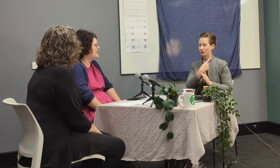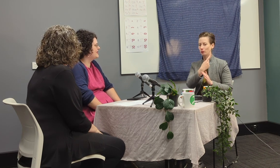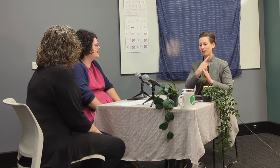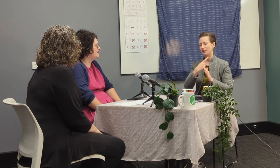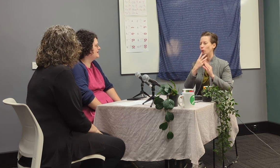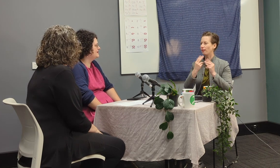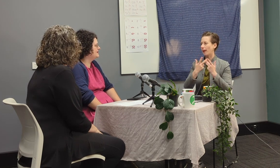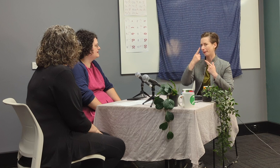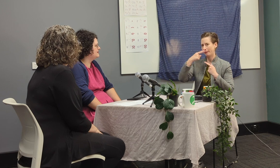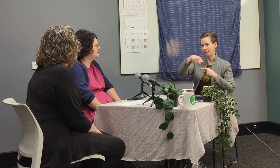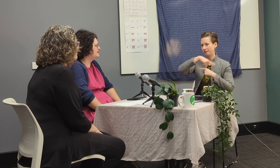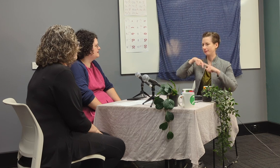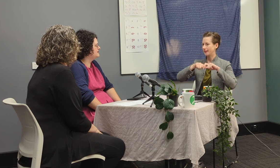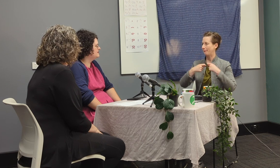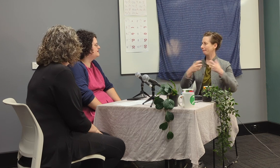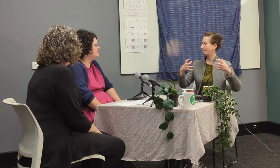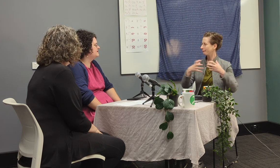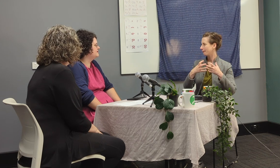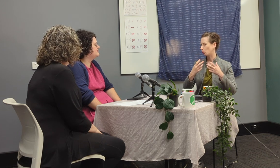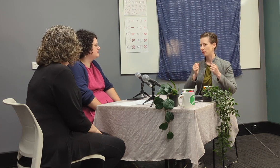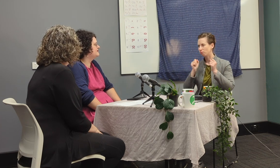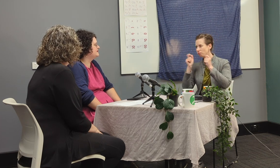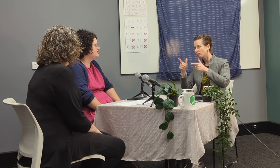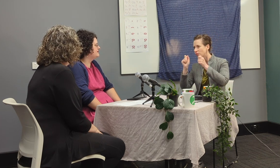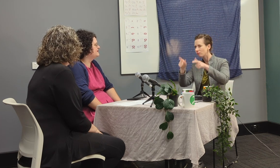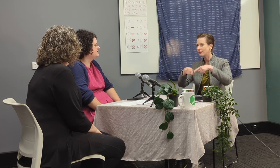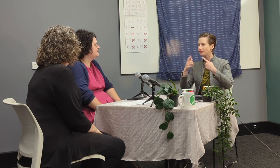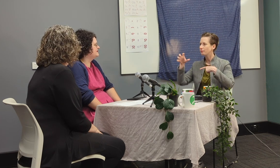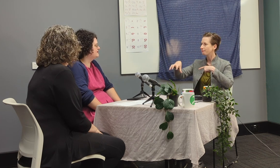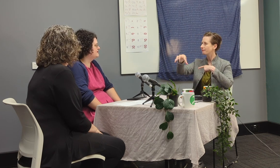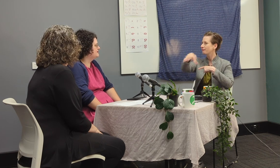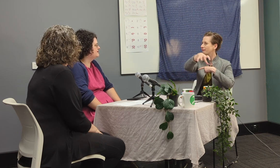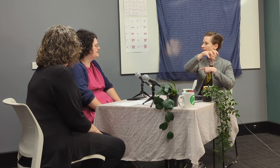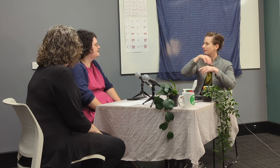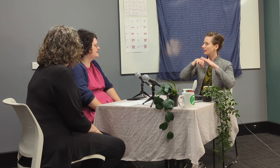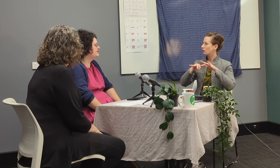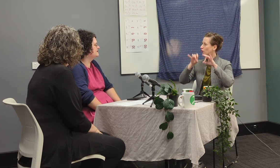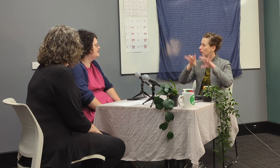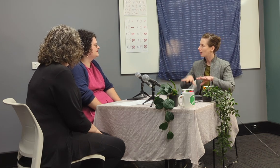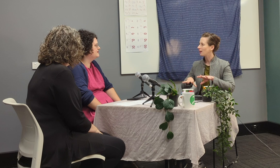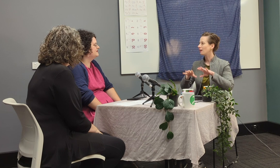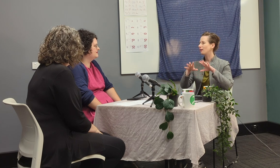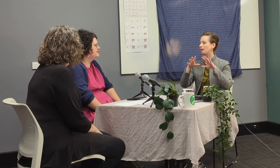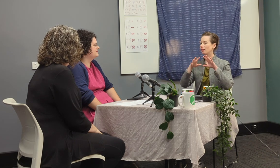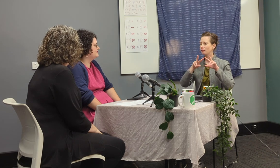We worked with a number of other people in a team and went to different places in Australia